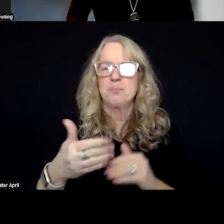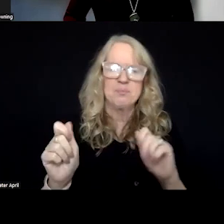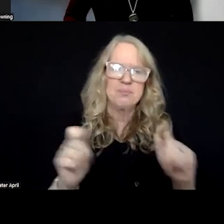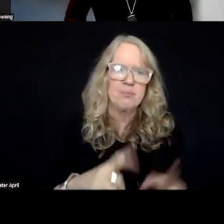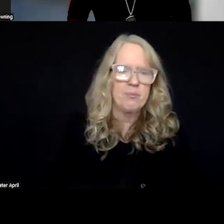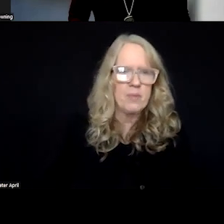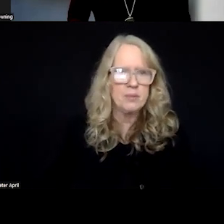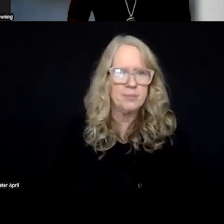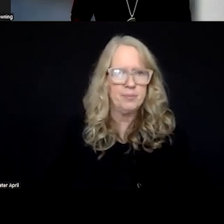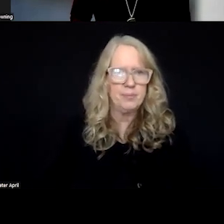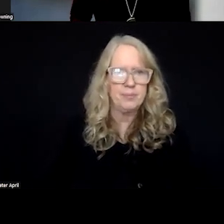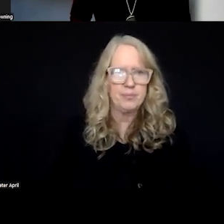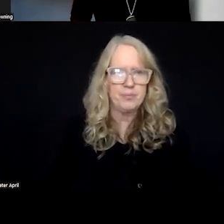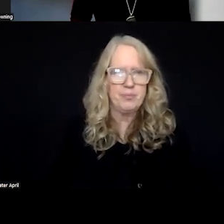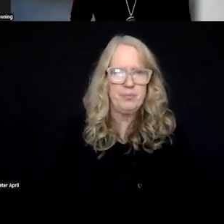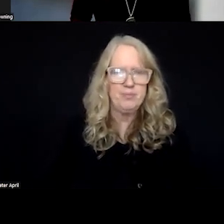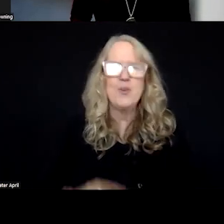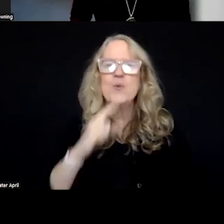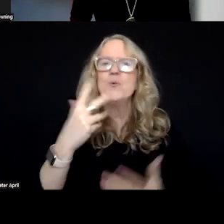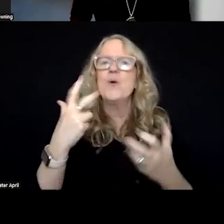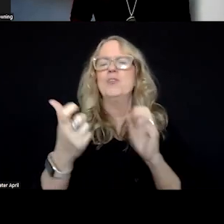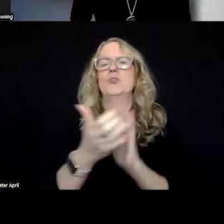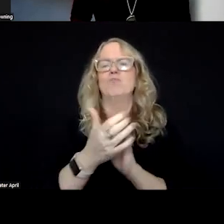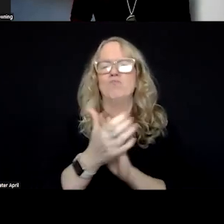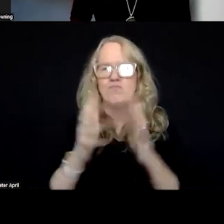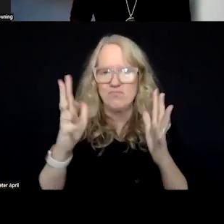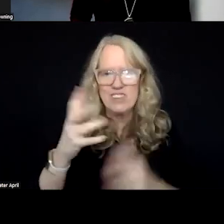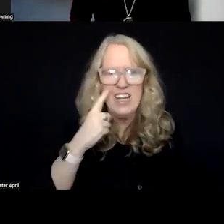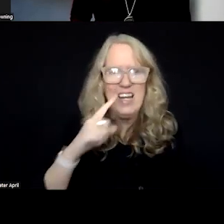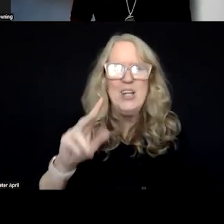WE ALSO WANT TO GIVE A QUICK SHOUT OUT TO THE NAMI NEWSLETTER,